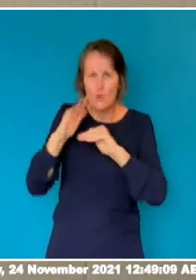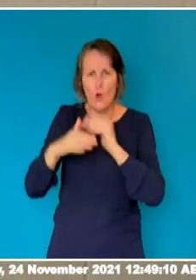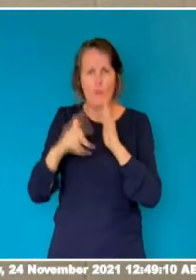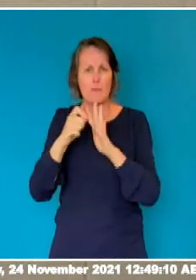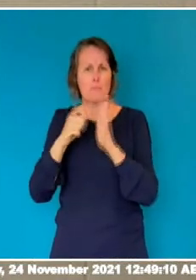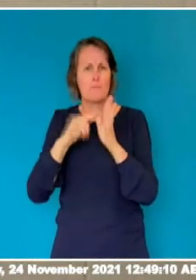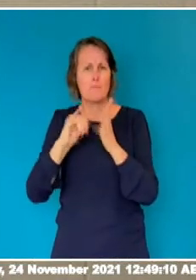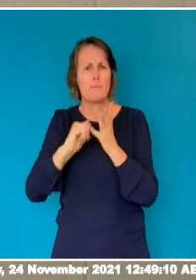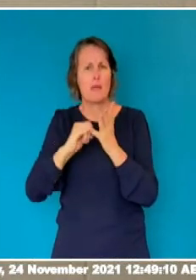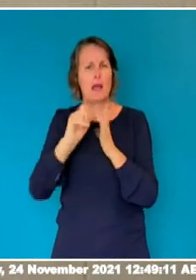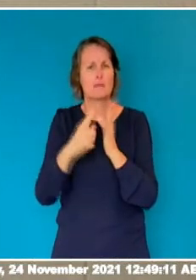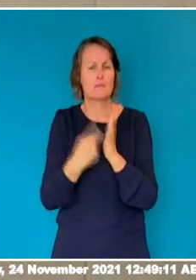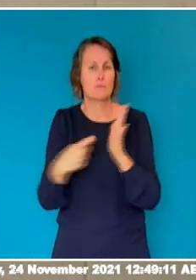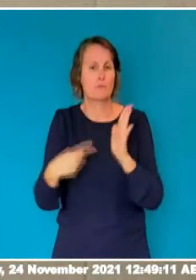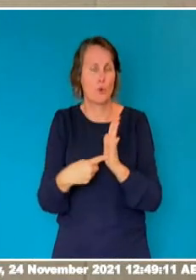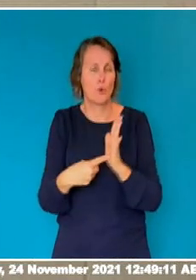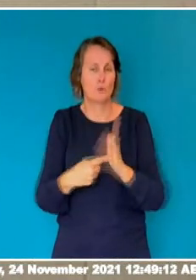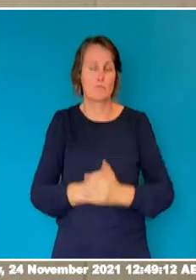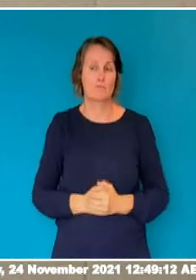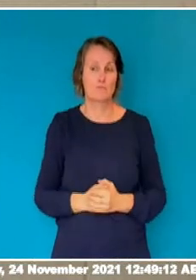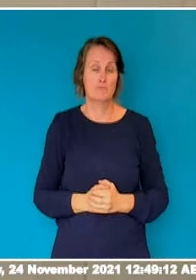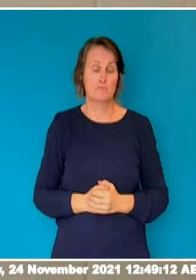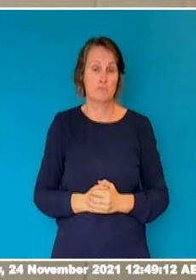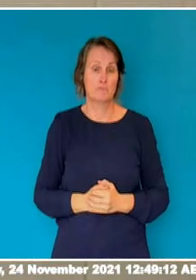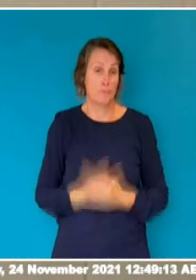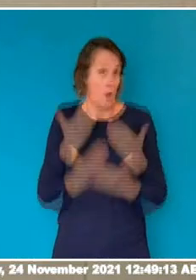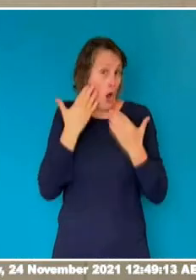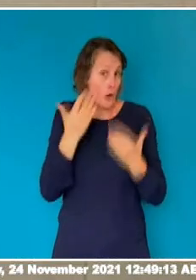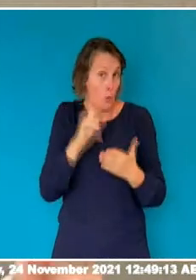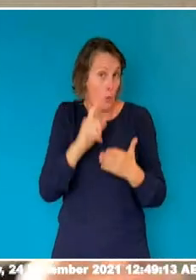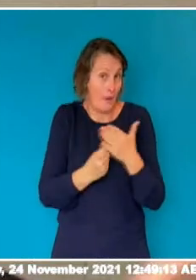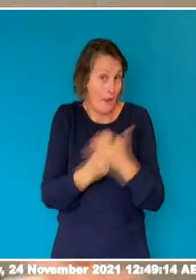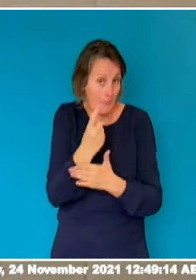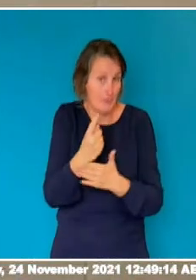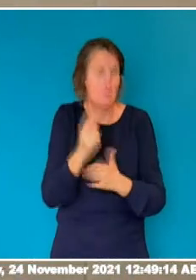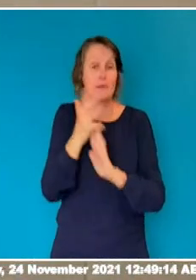that, and I do not know the outcome at this point, but we will revisit and obviously